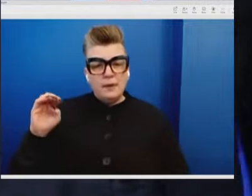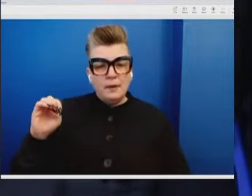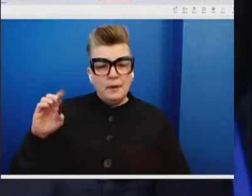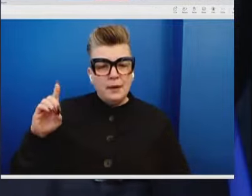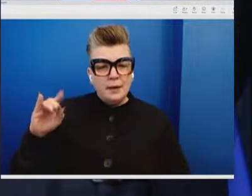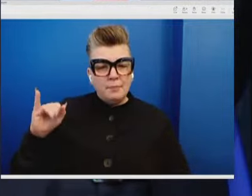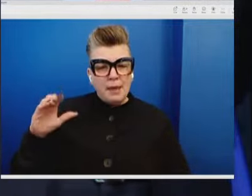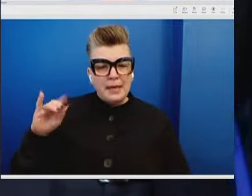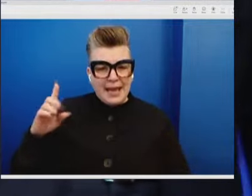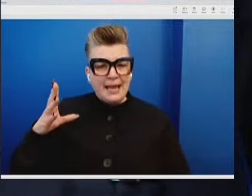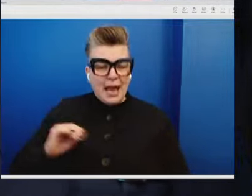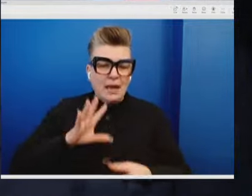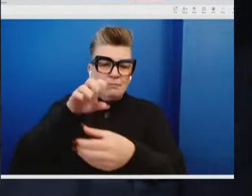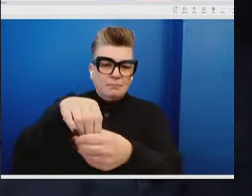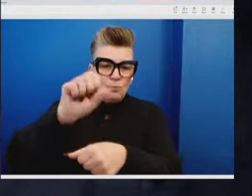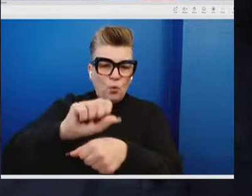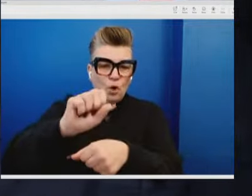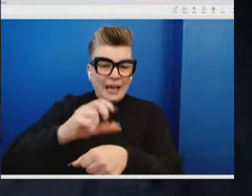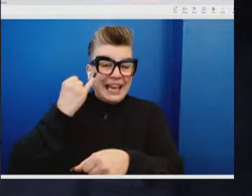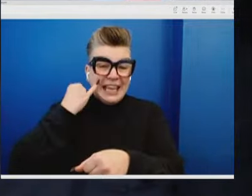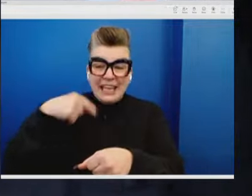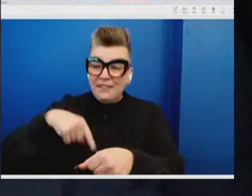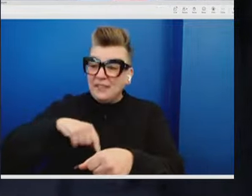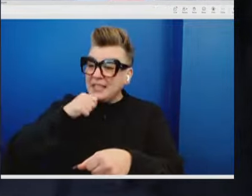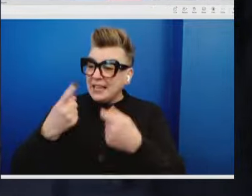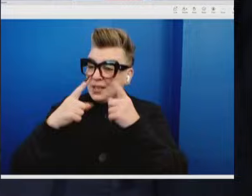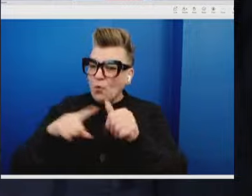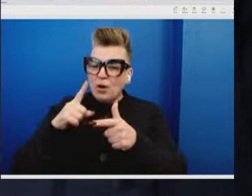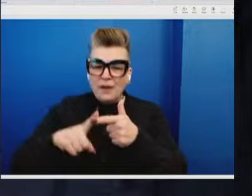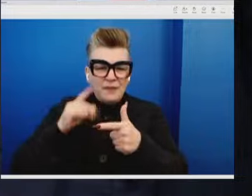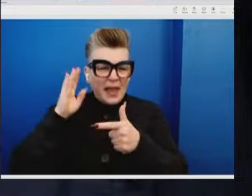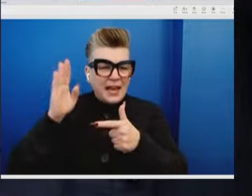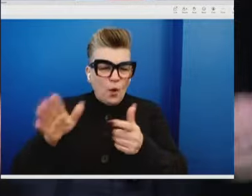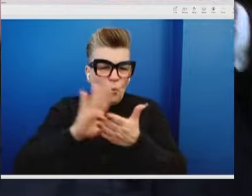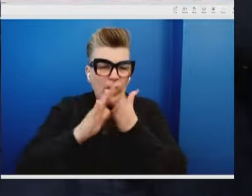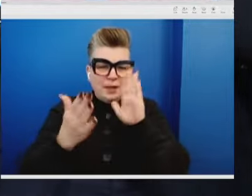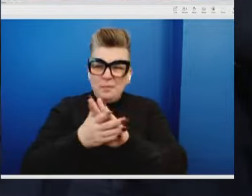it has to work. Amy's team helped drive some of the advances in getting your passport. I don't